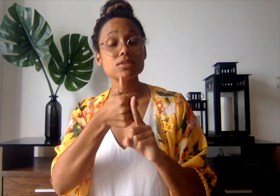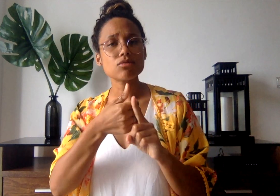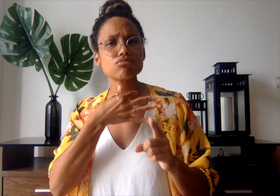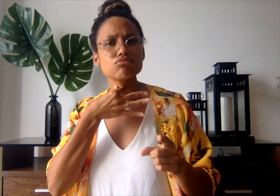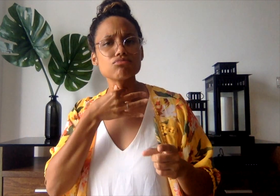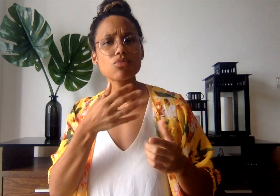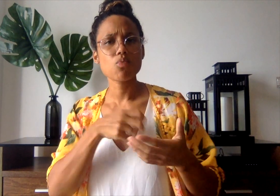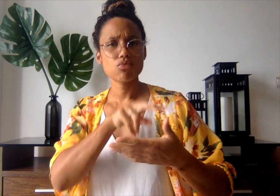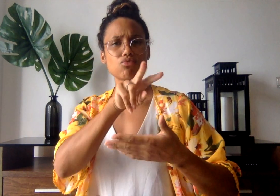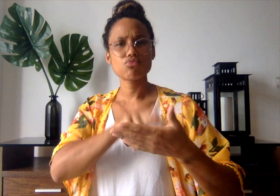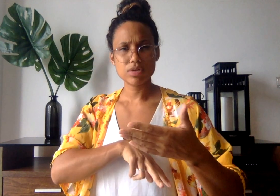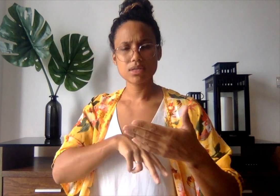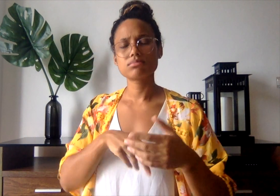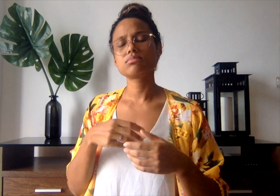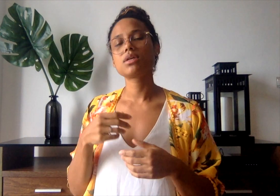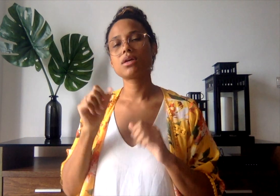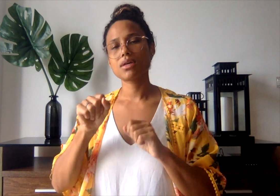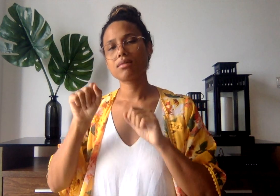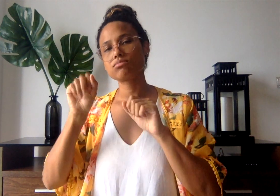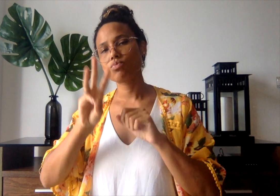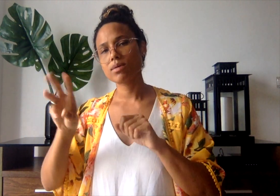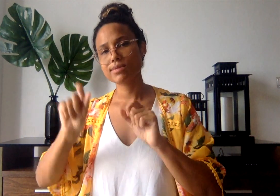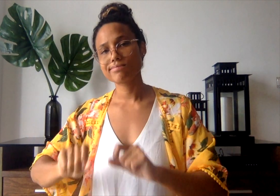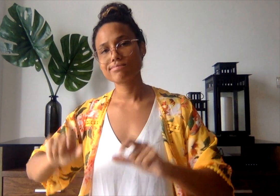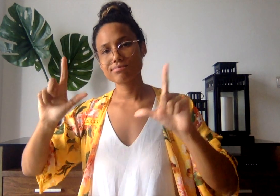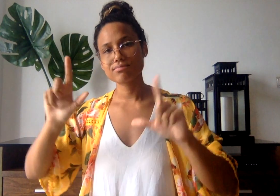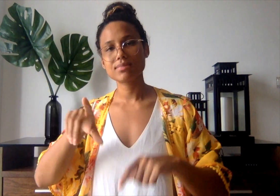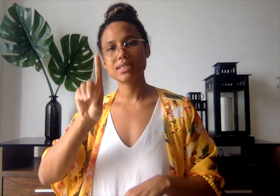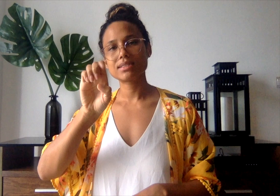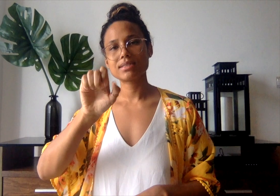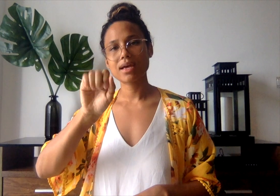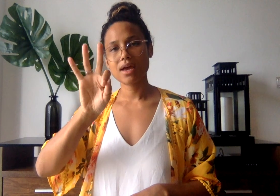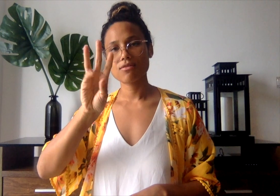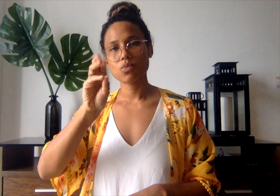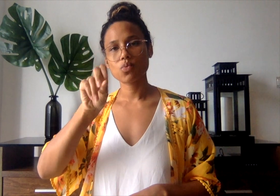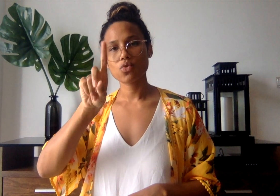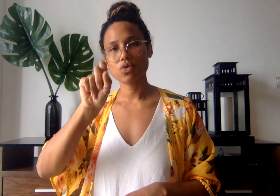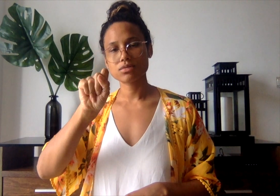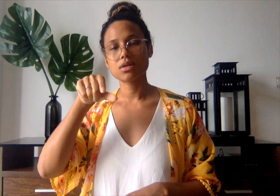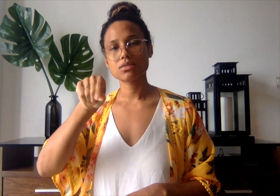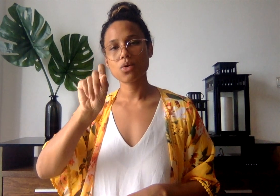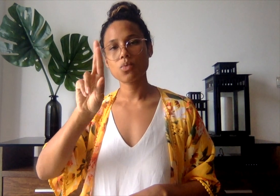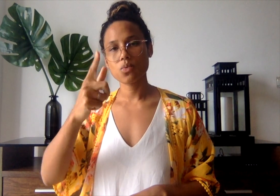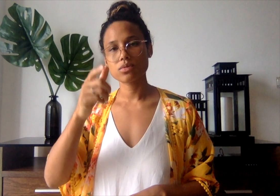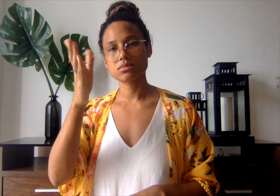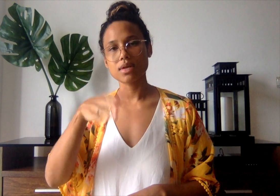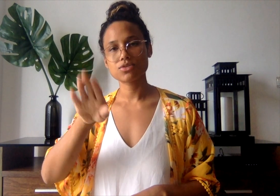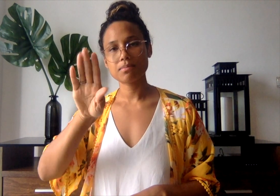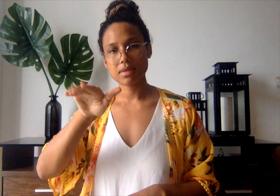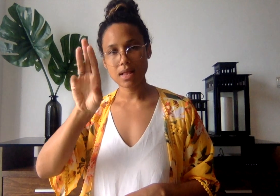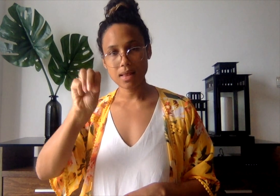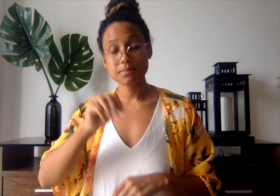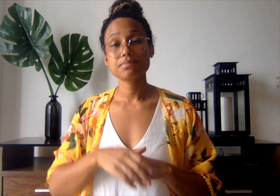To view our original statement, please visit: https://www.deafworlds.org/blm